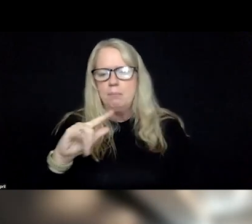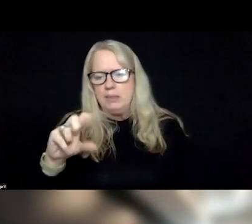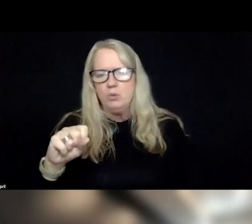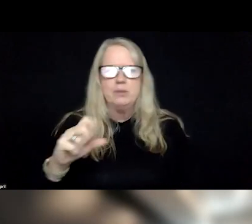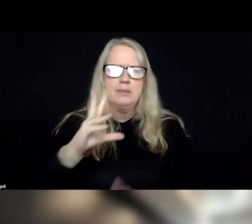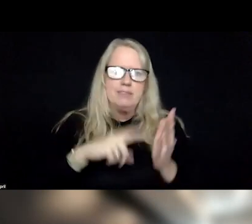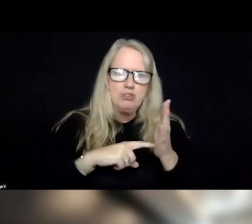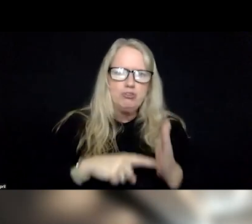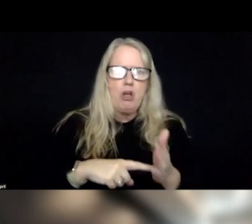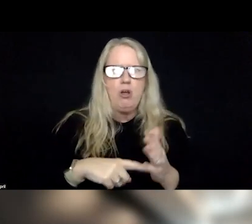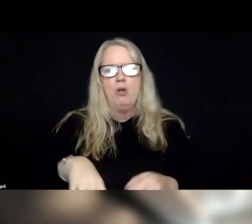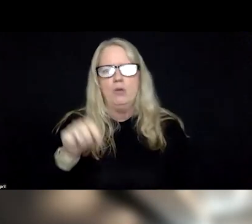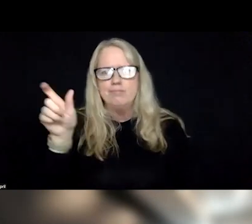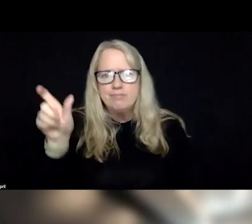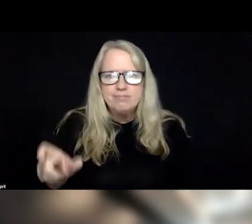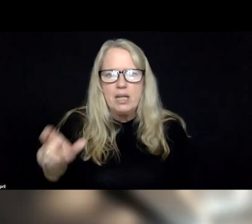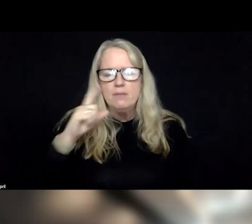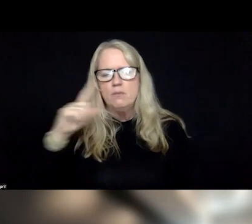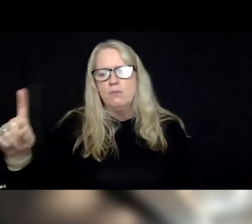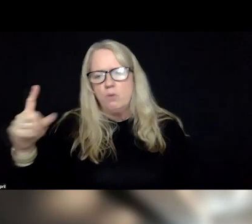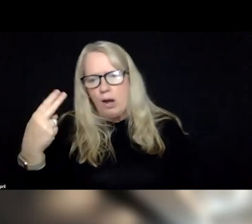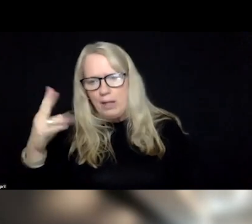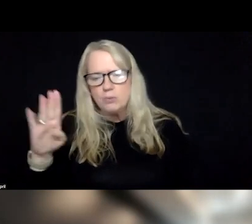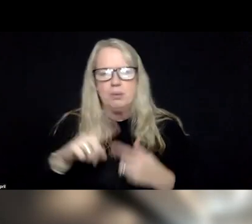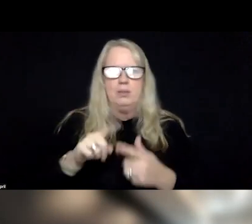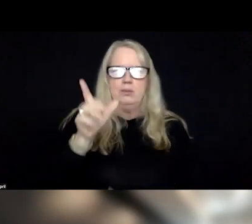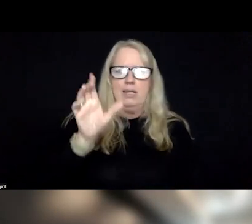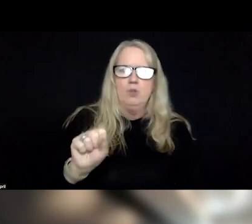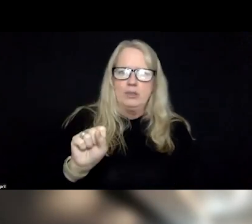A COLUMN FOR HOUSE BILLS AND SENATE BILLS AND WE KNOW IF THERE